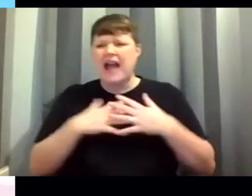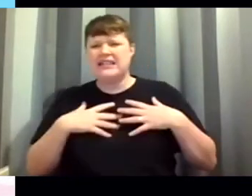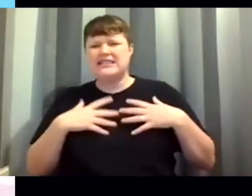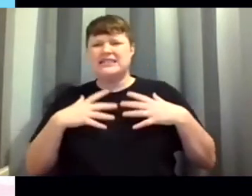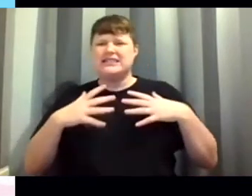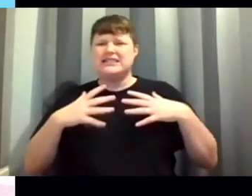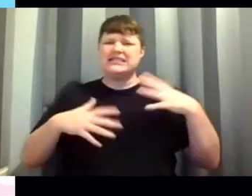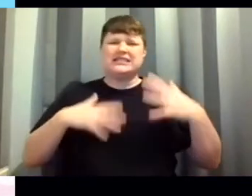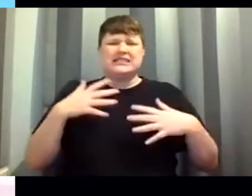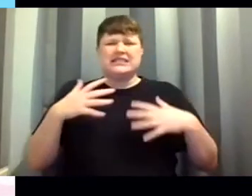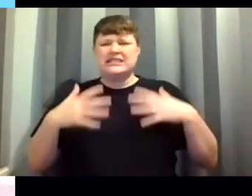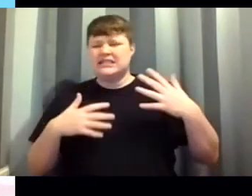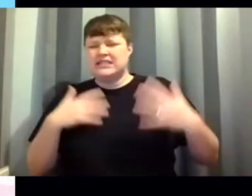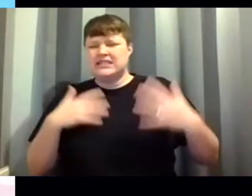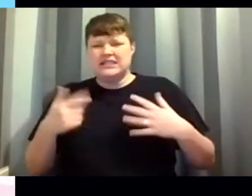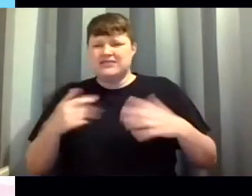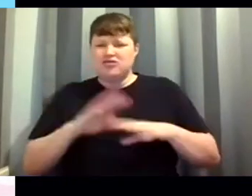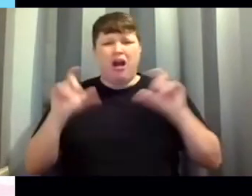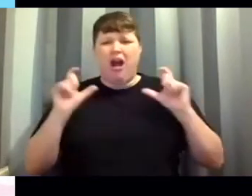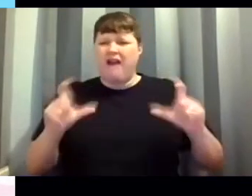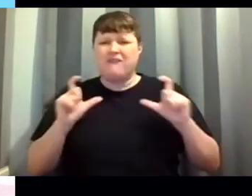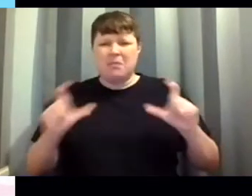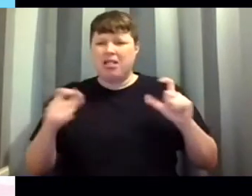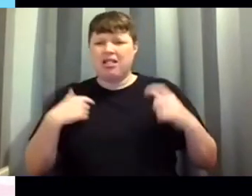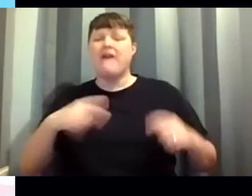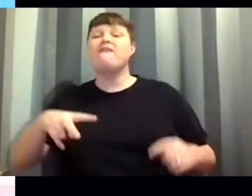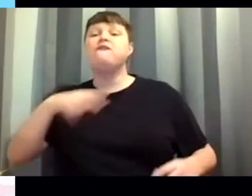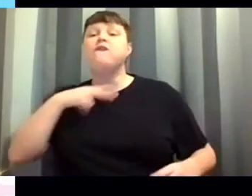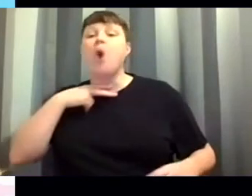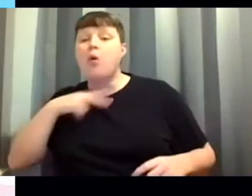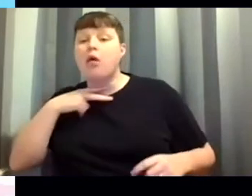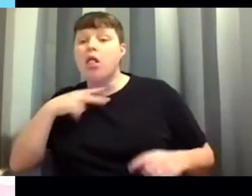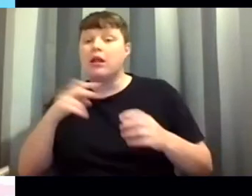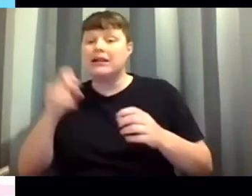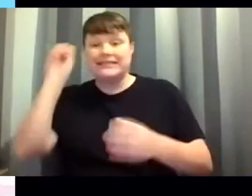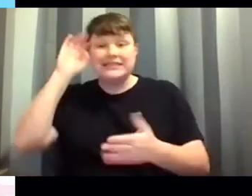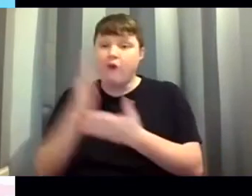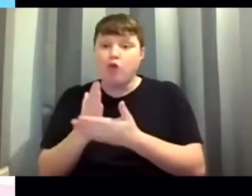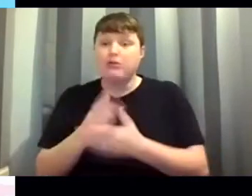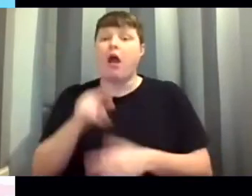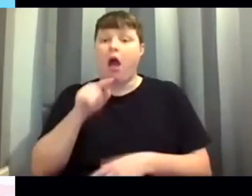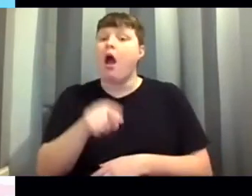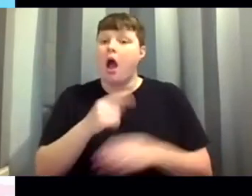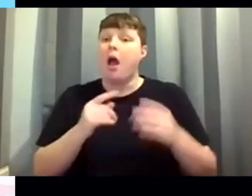just uncomfortable. Vocal dysphoria is a big thing: I used to sing in choirs as a child and